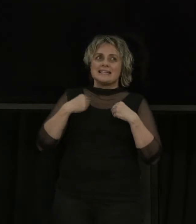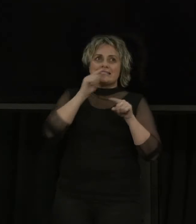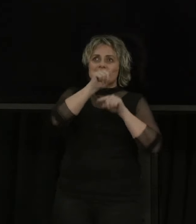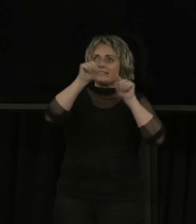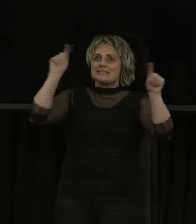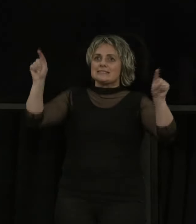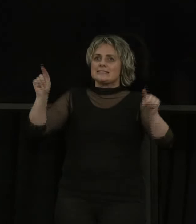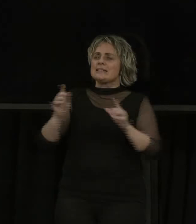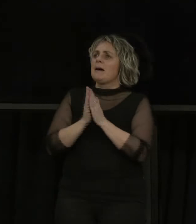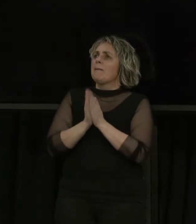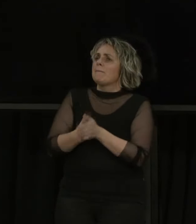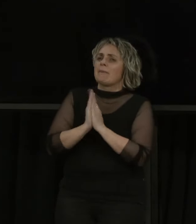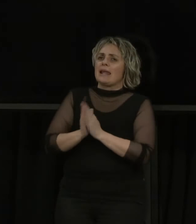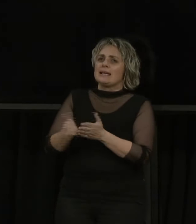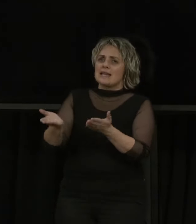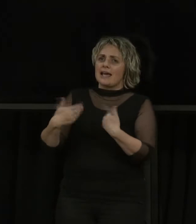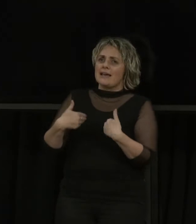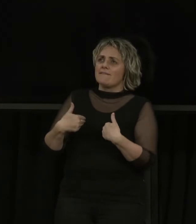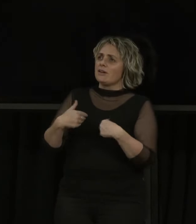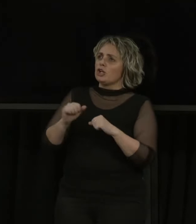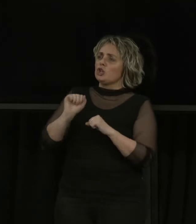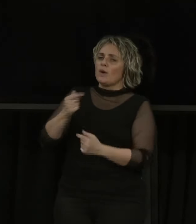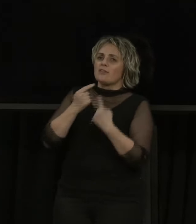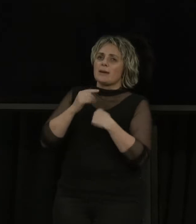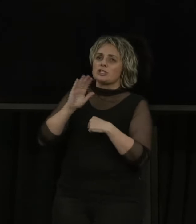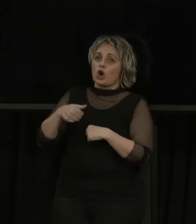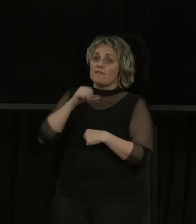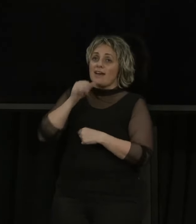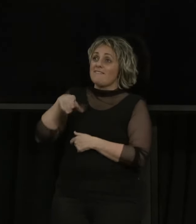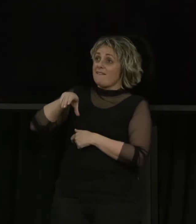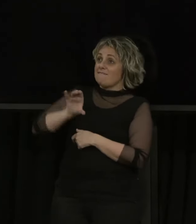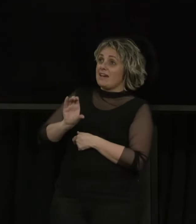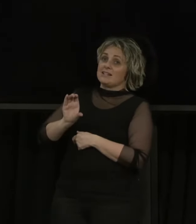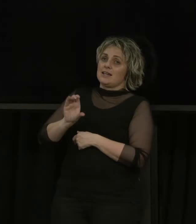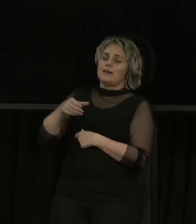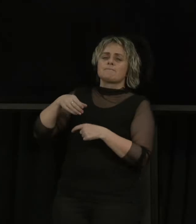level III it is.